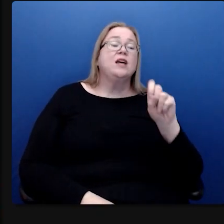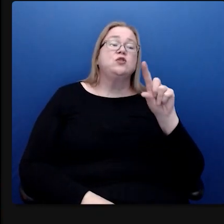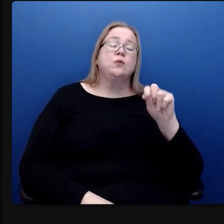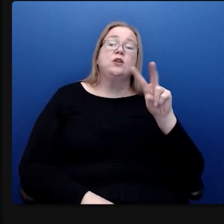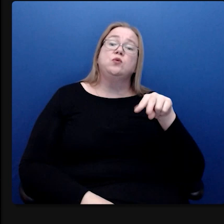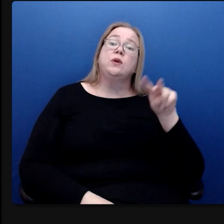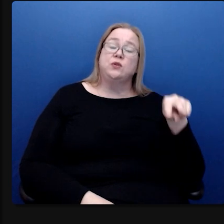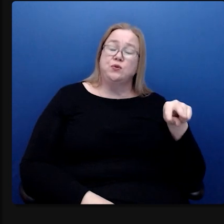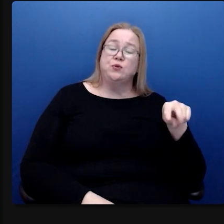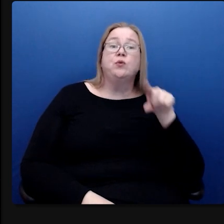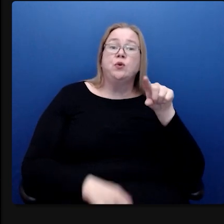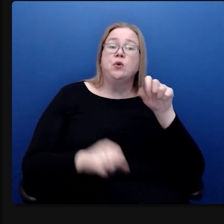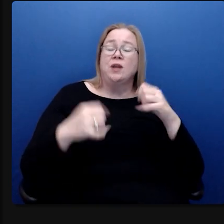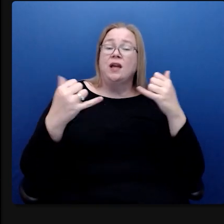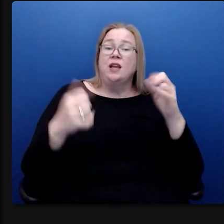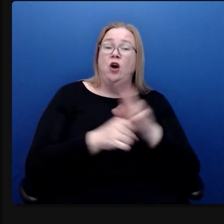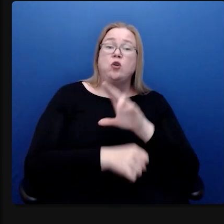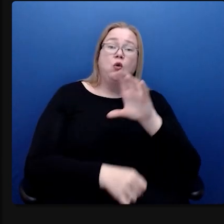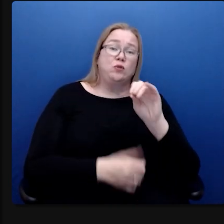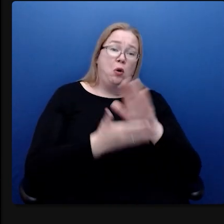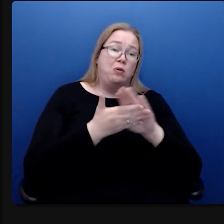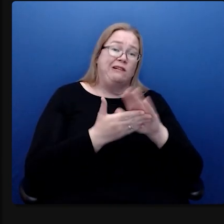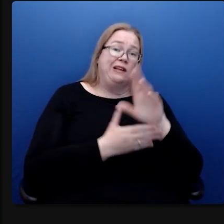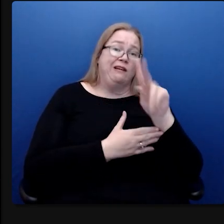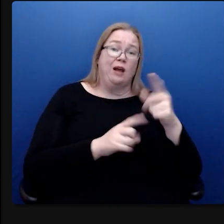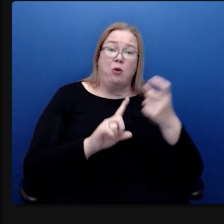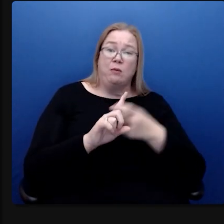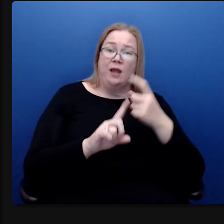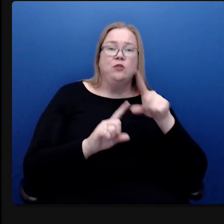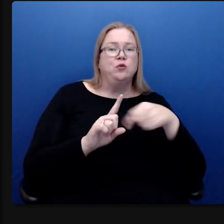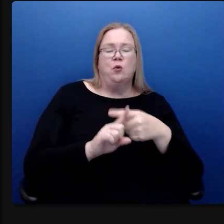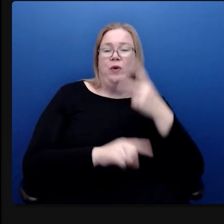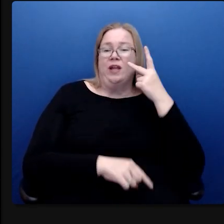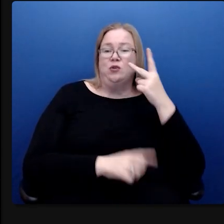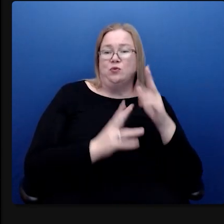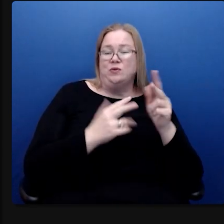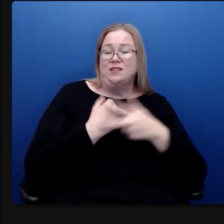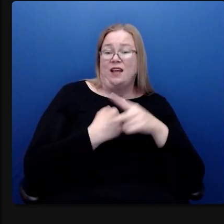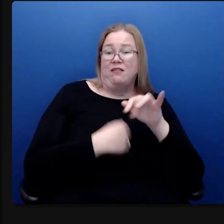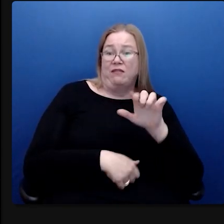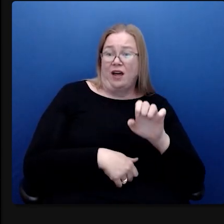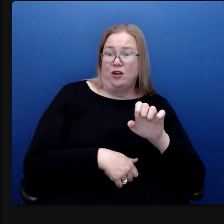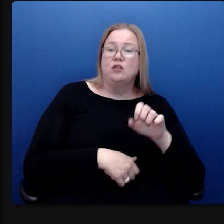[David] In VS 2022, you can now use code cleanup automatically whenever you save a file.